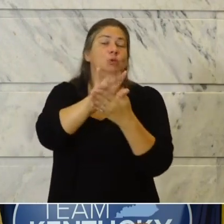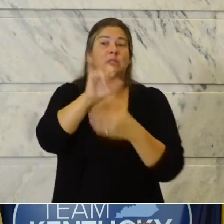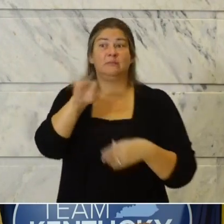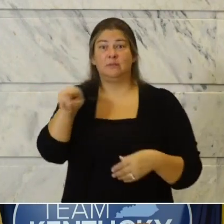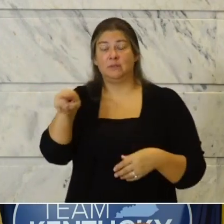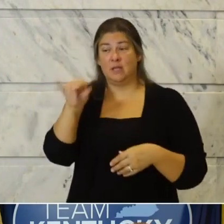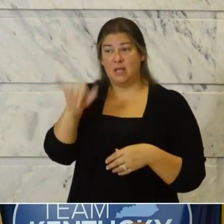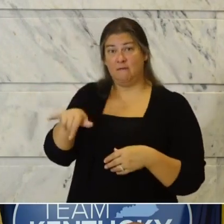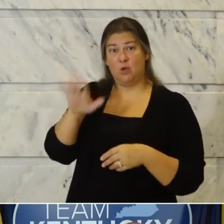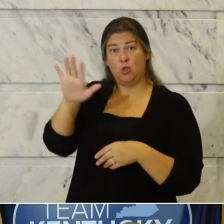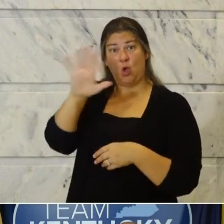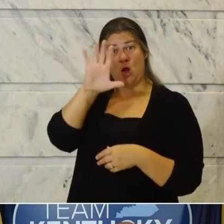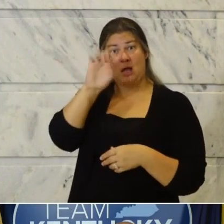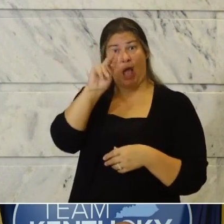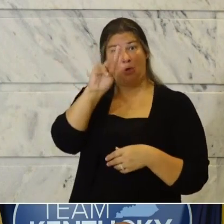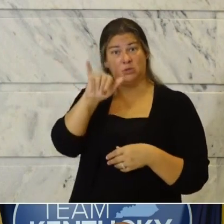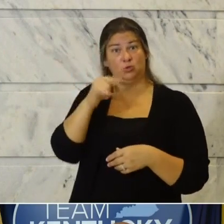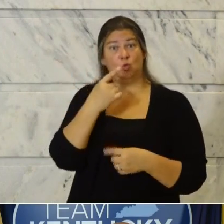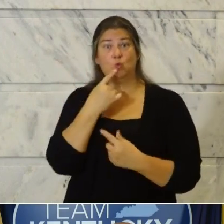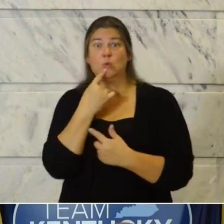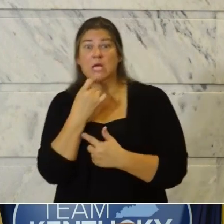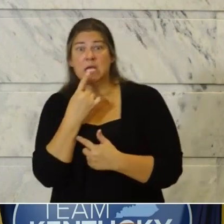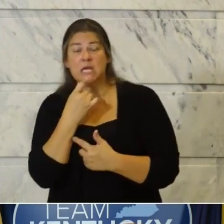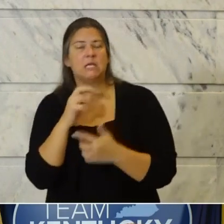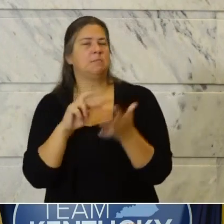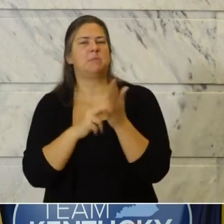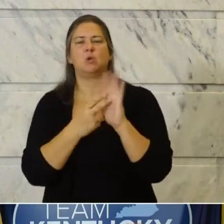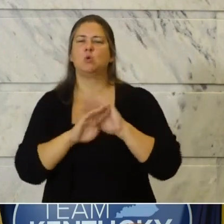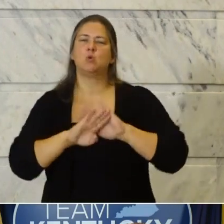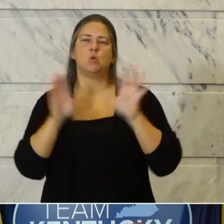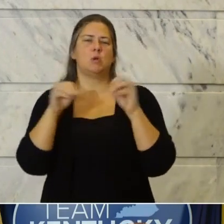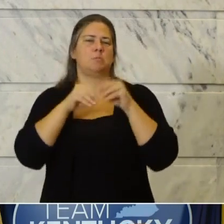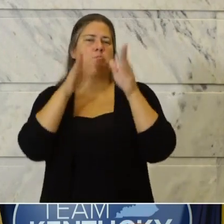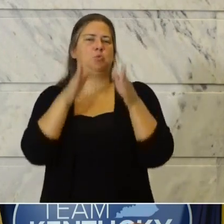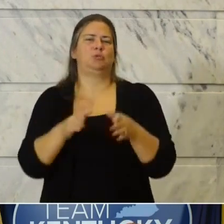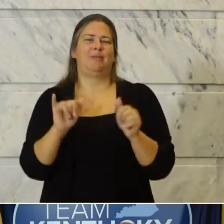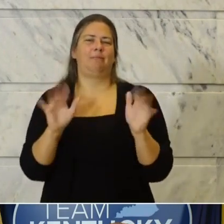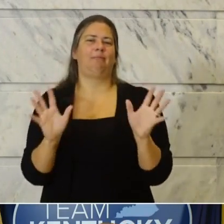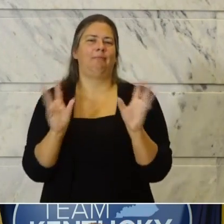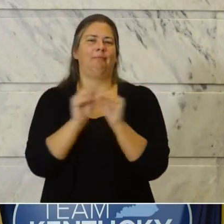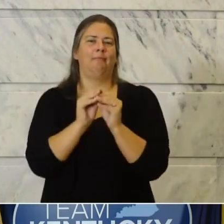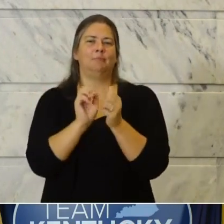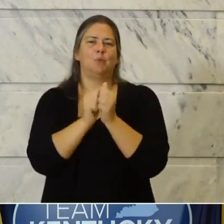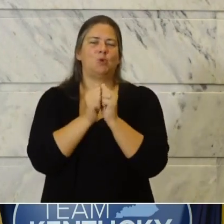you hit the red and go to virtual only. So this I will tell you my deputy